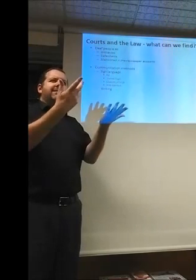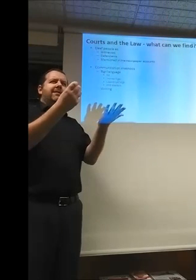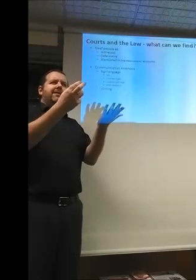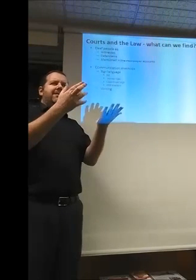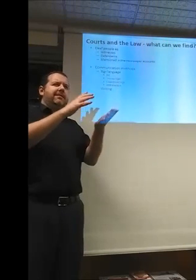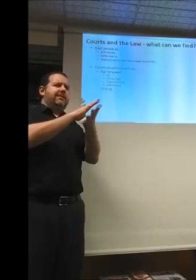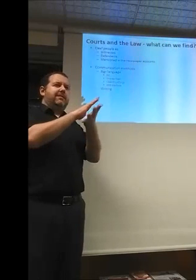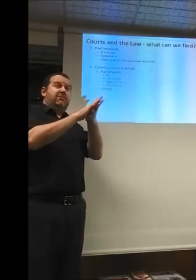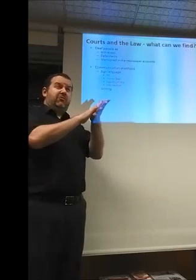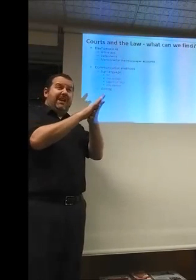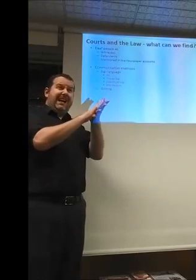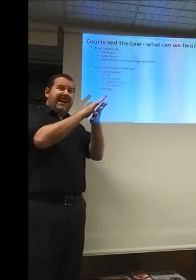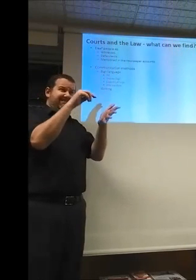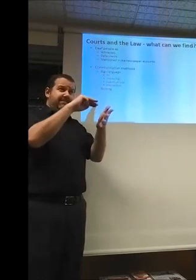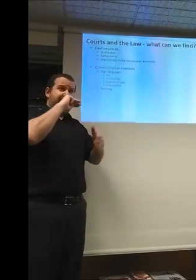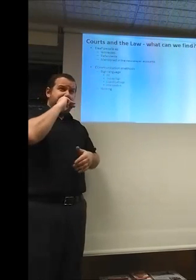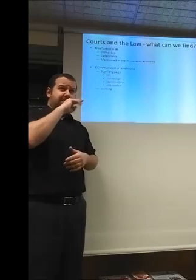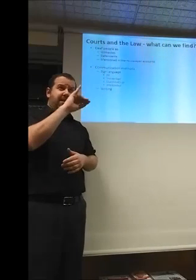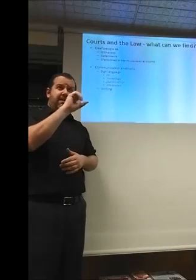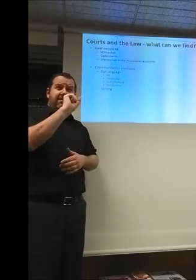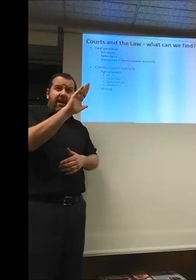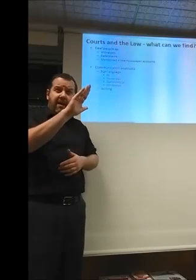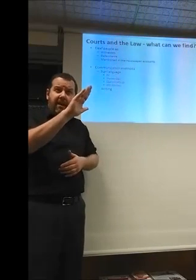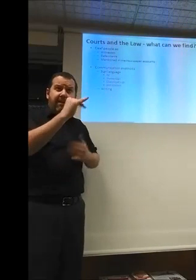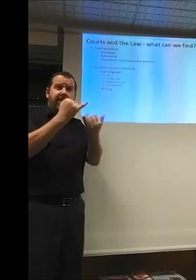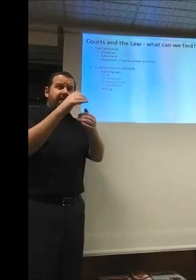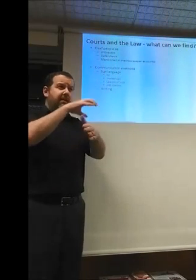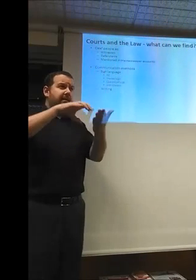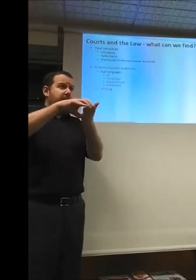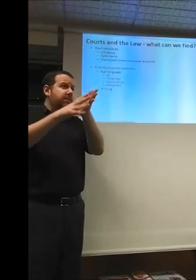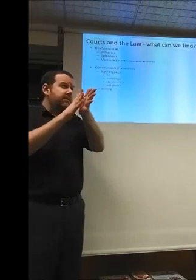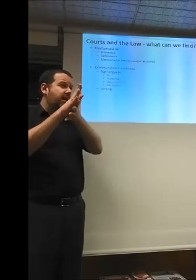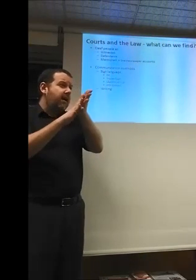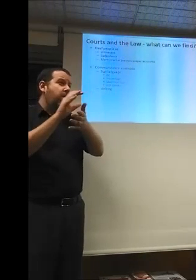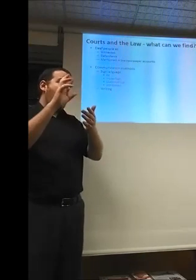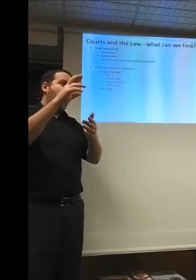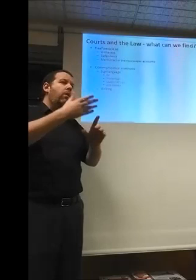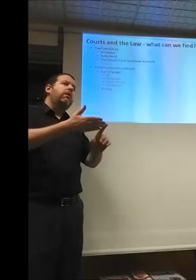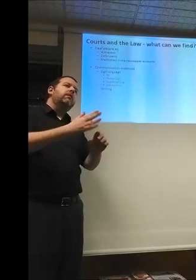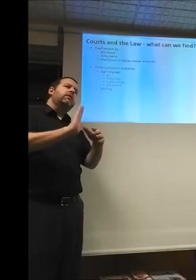communicated back then, through maybe sign language or maybe it could be through ISL